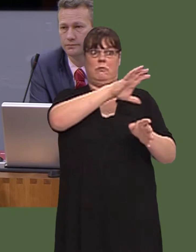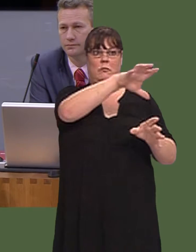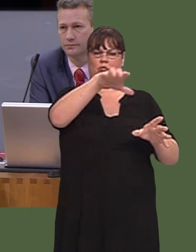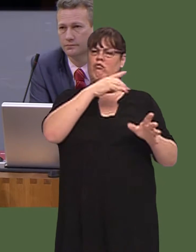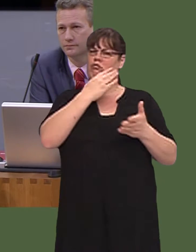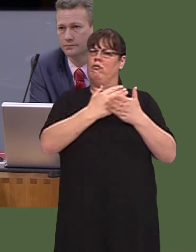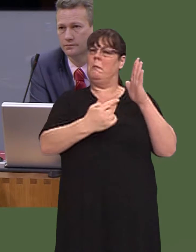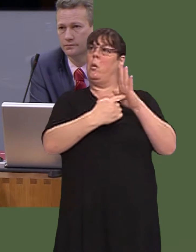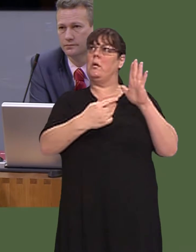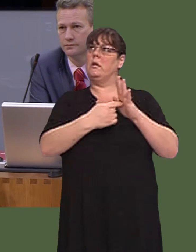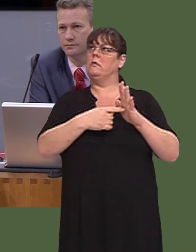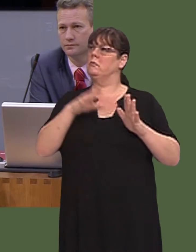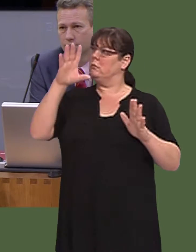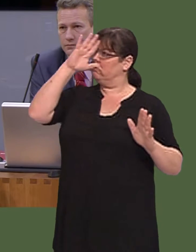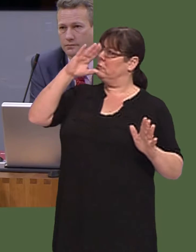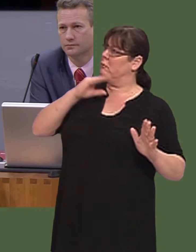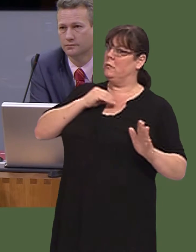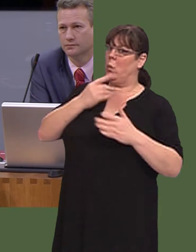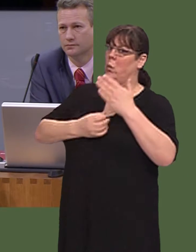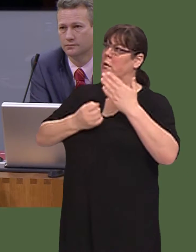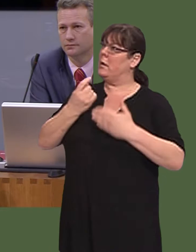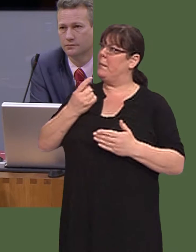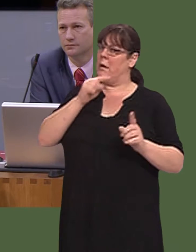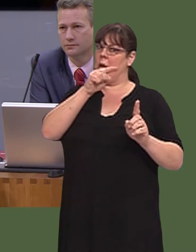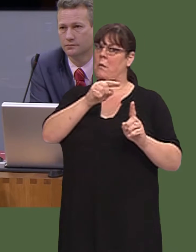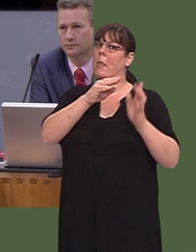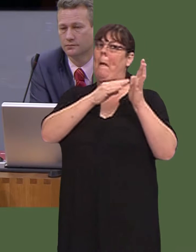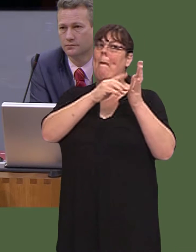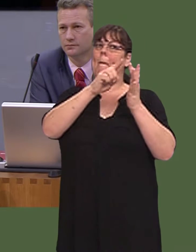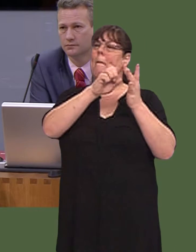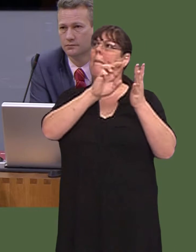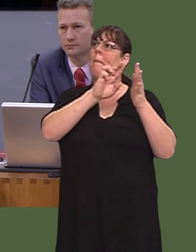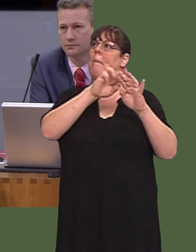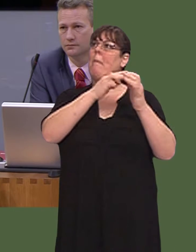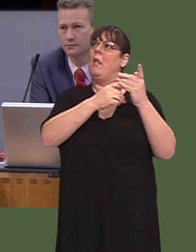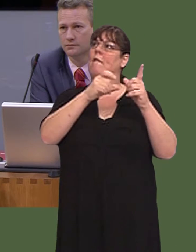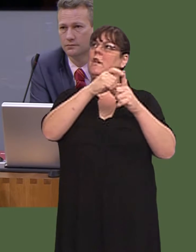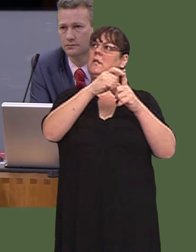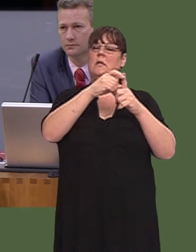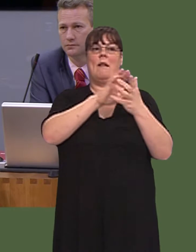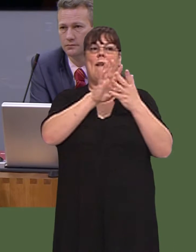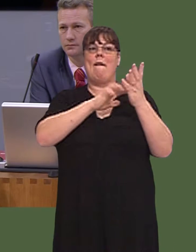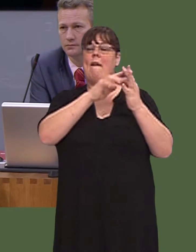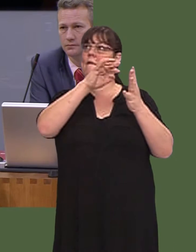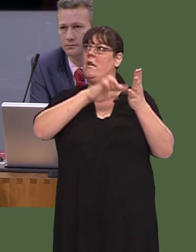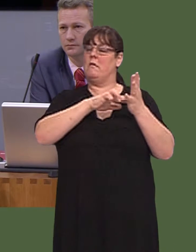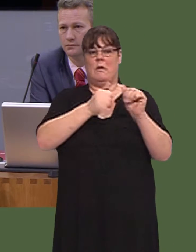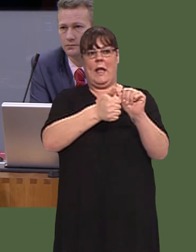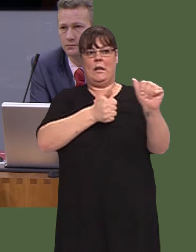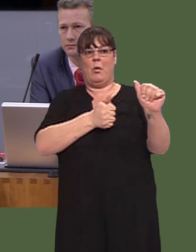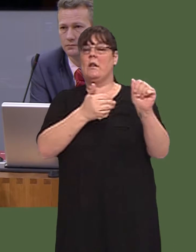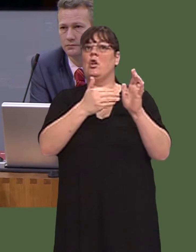latest news on the development of the Haven Waterway enterprise zone, including the progress